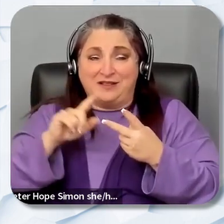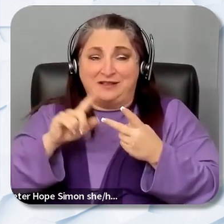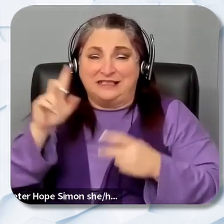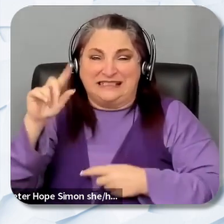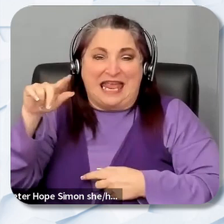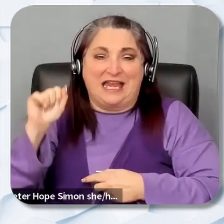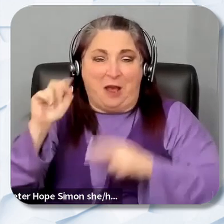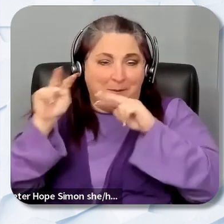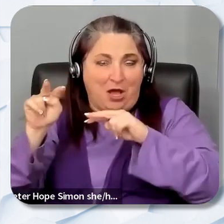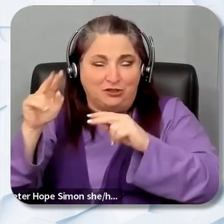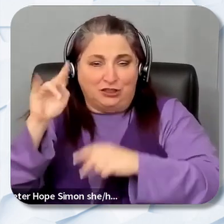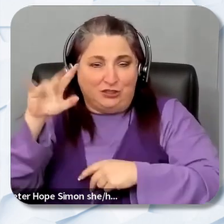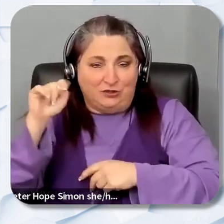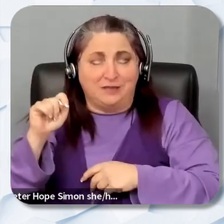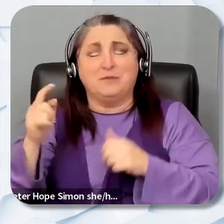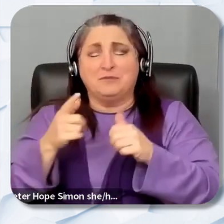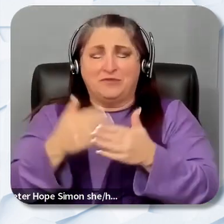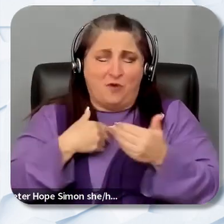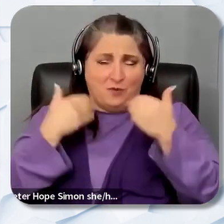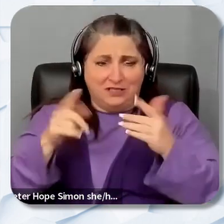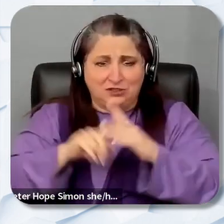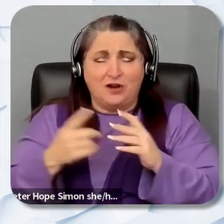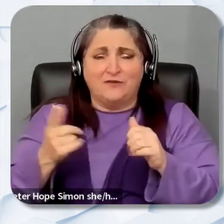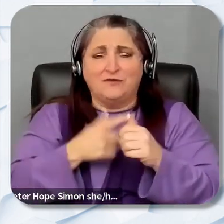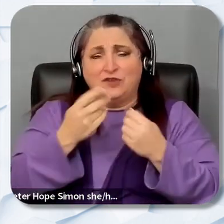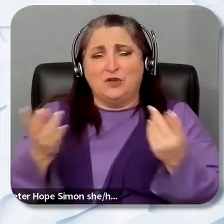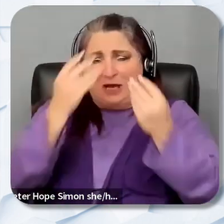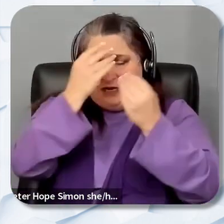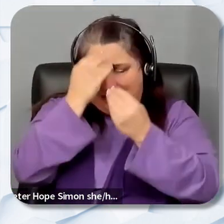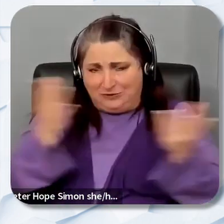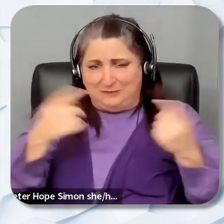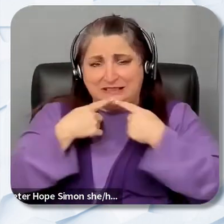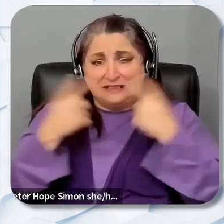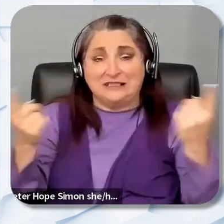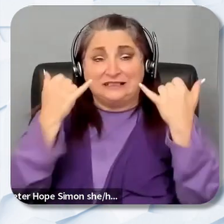this afternoon before we get started. Today's webinar will be recorded and posted to the